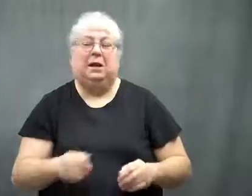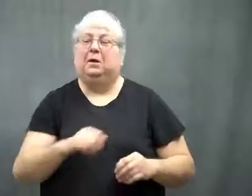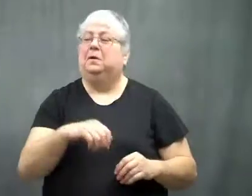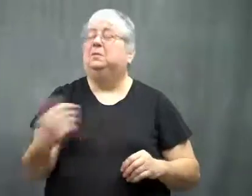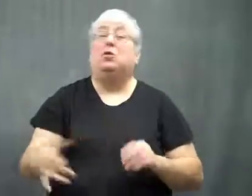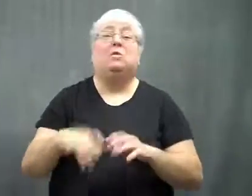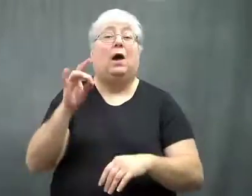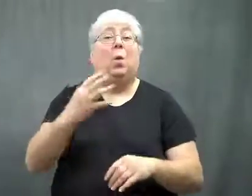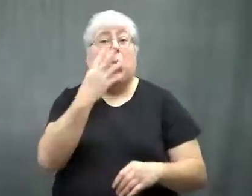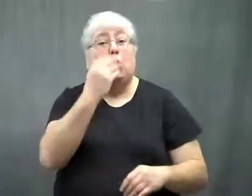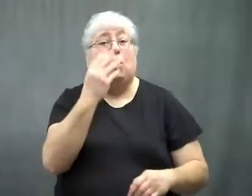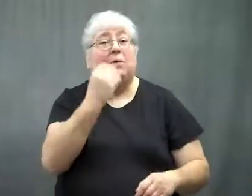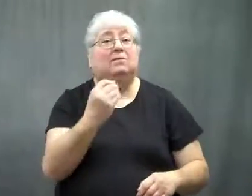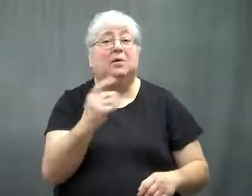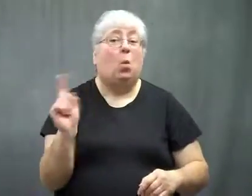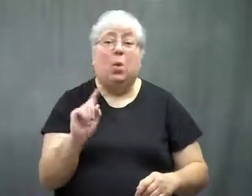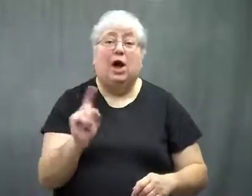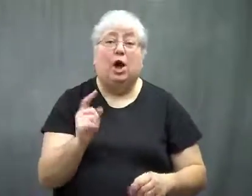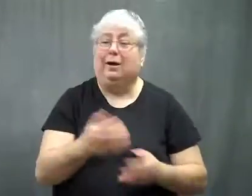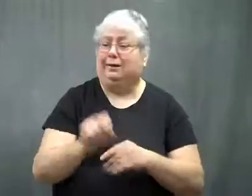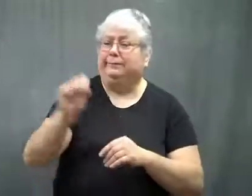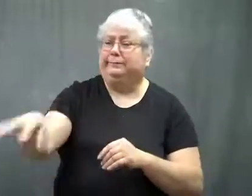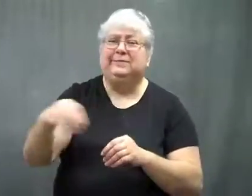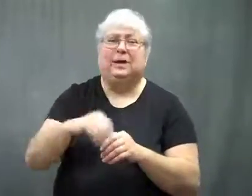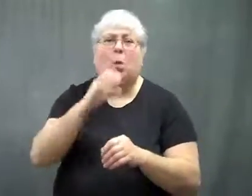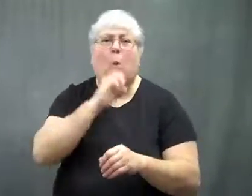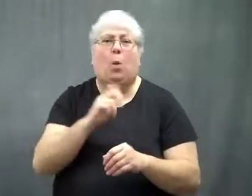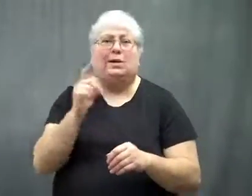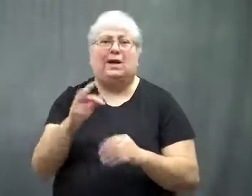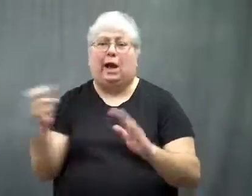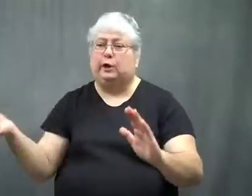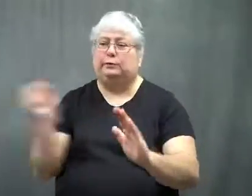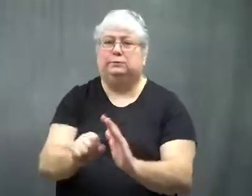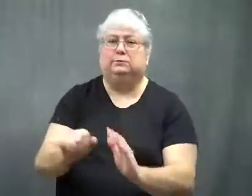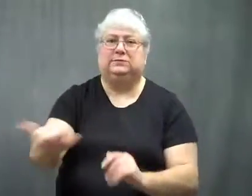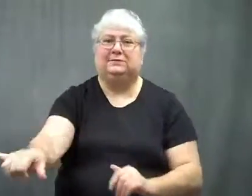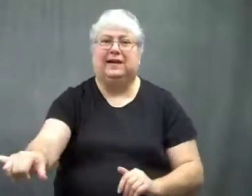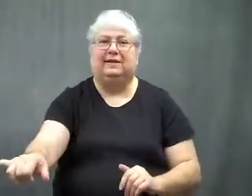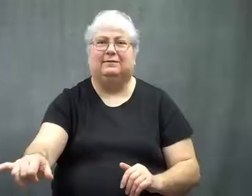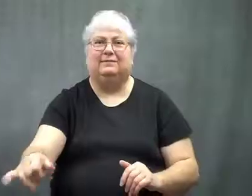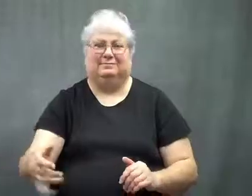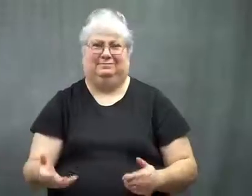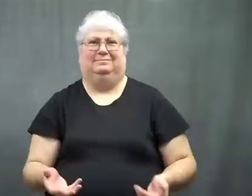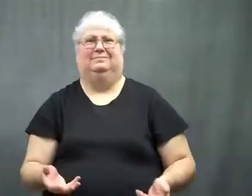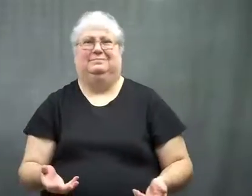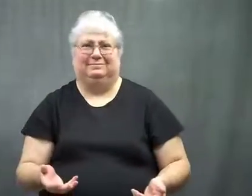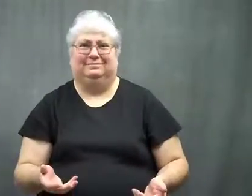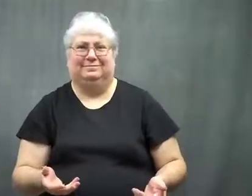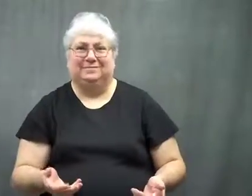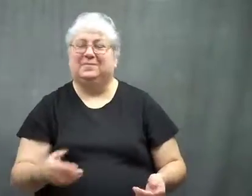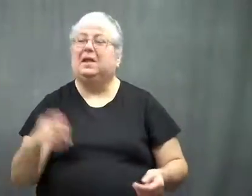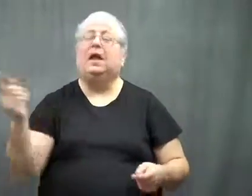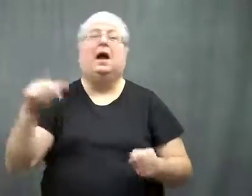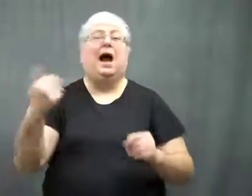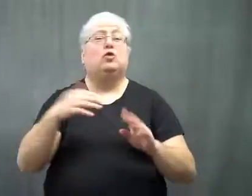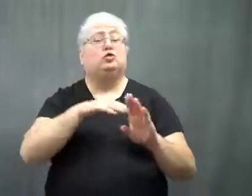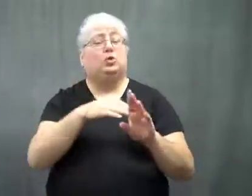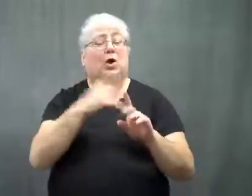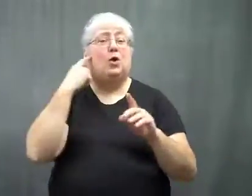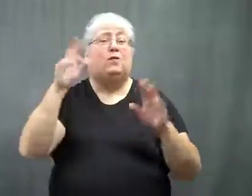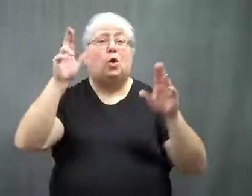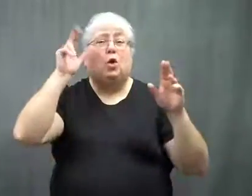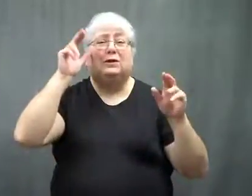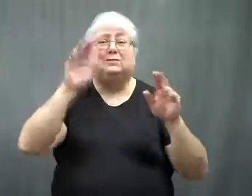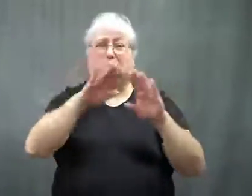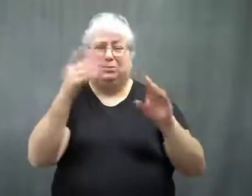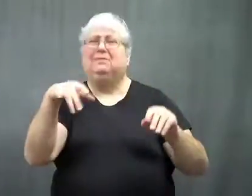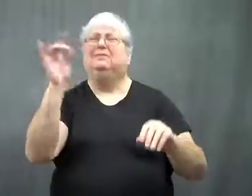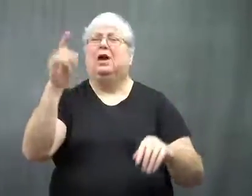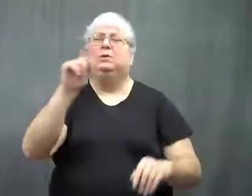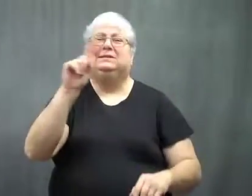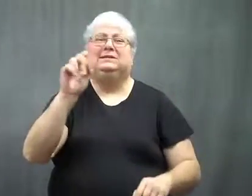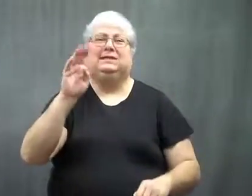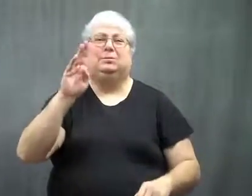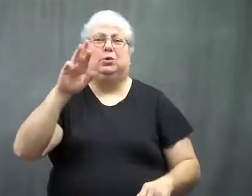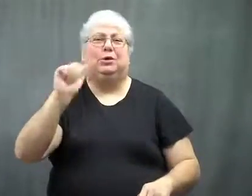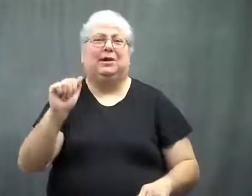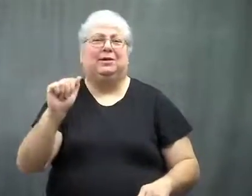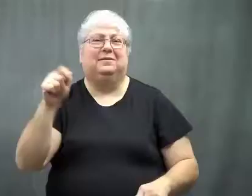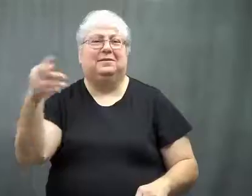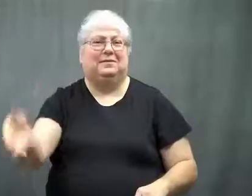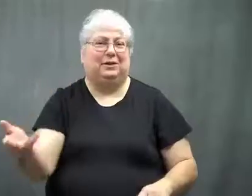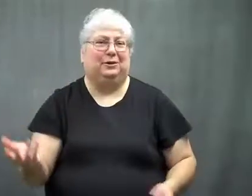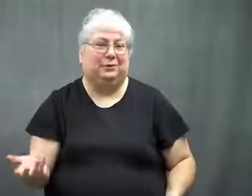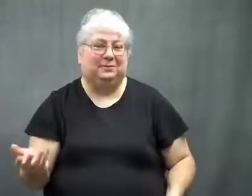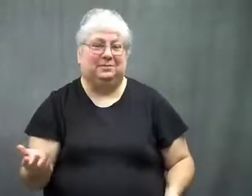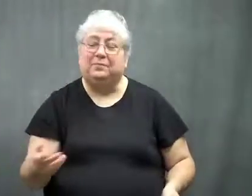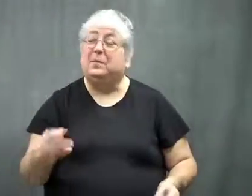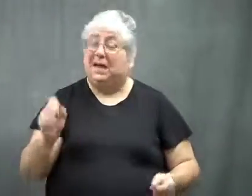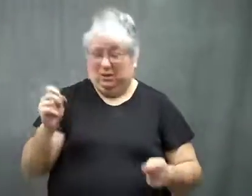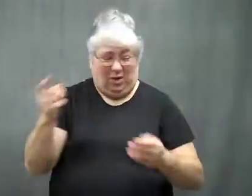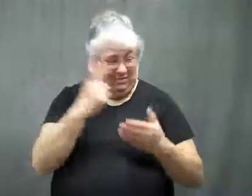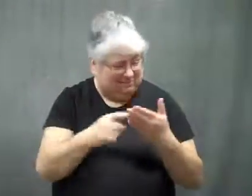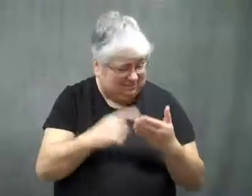A wolf was being kept in an old car.